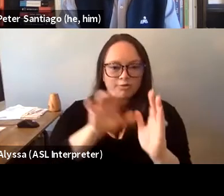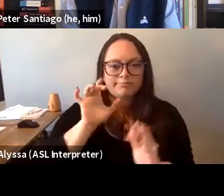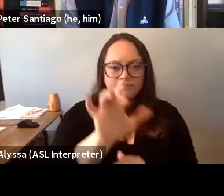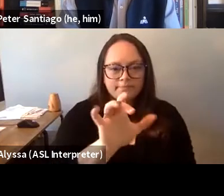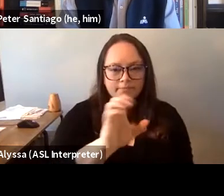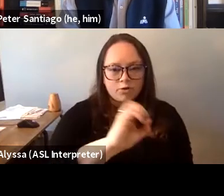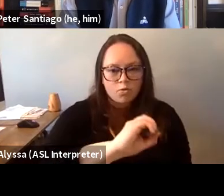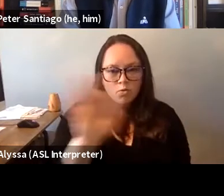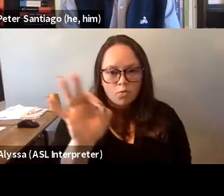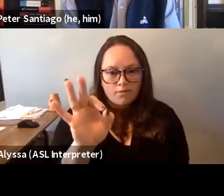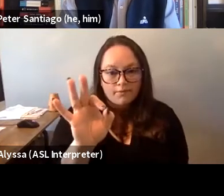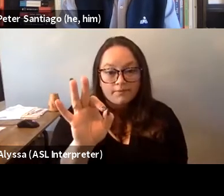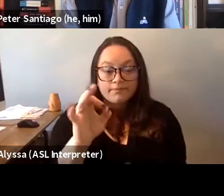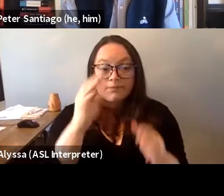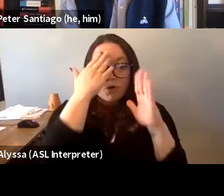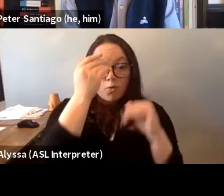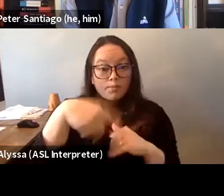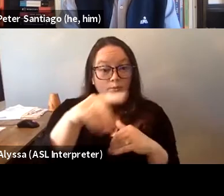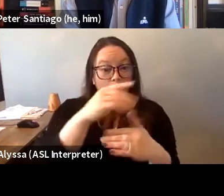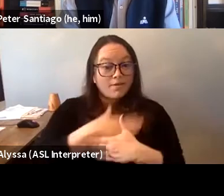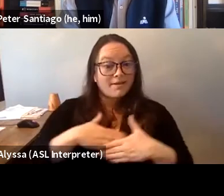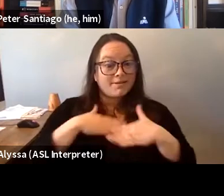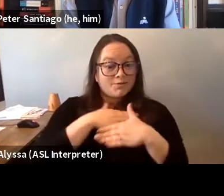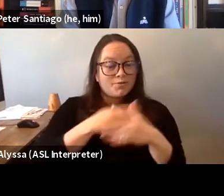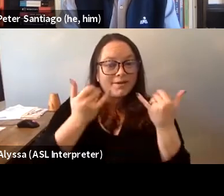over to our moderator for today. Vincent Carrasquillo